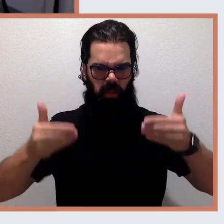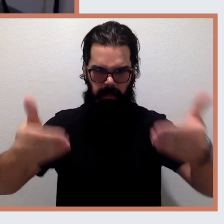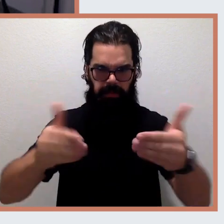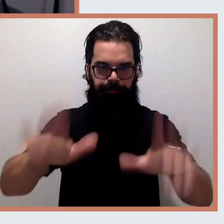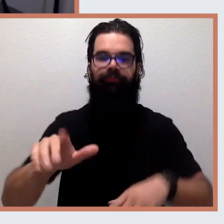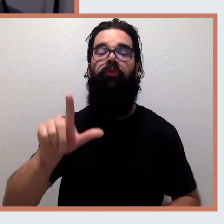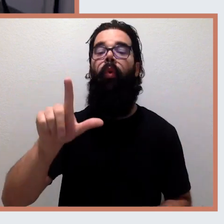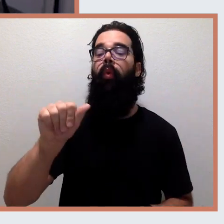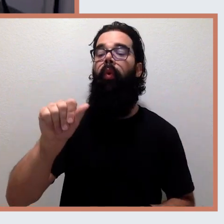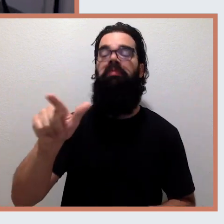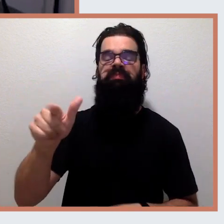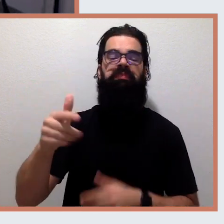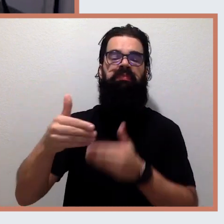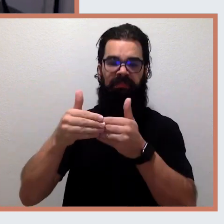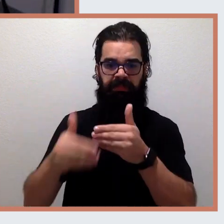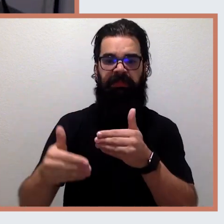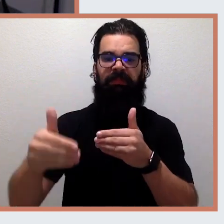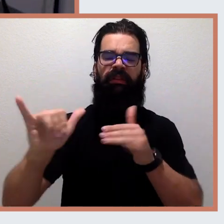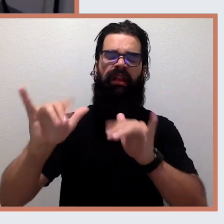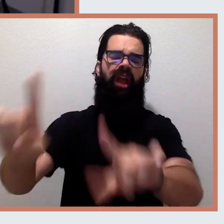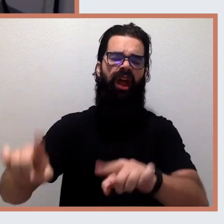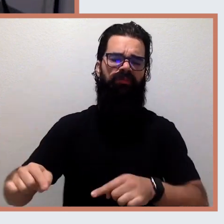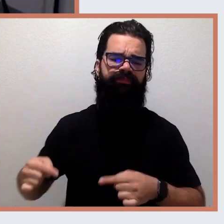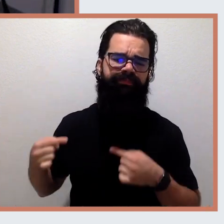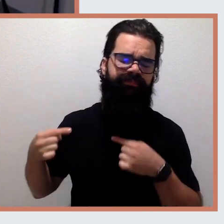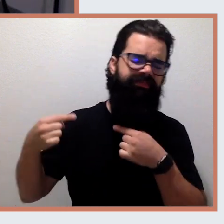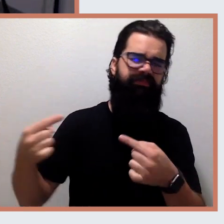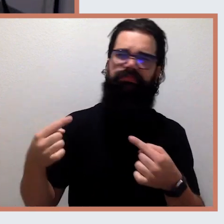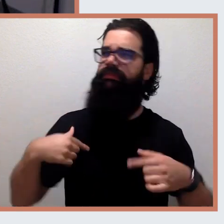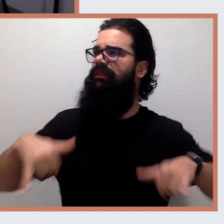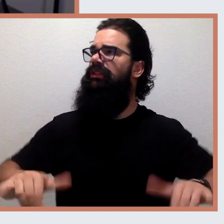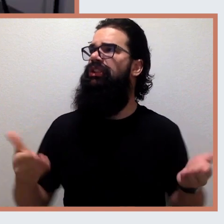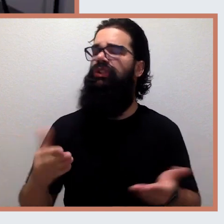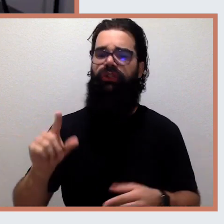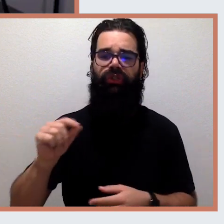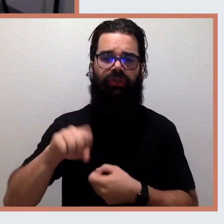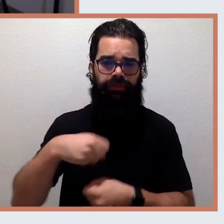then I moved to LA after a year there, and I've been in LA ever since. Been here 20 years,